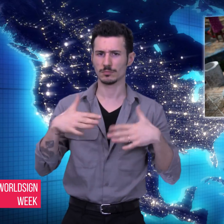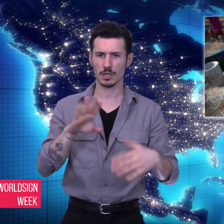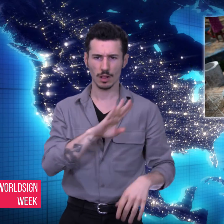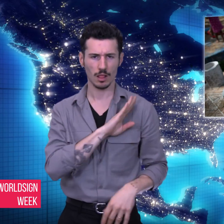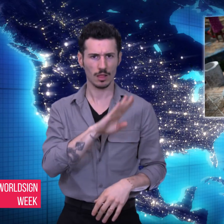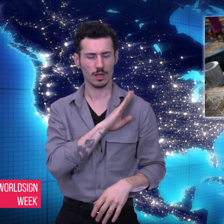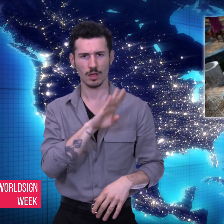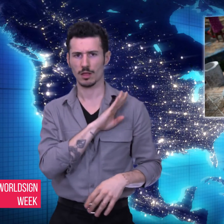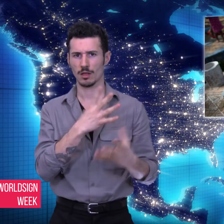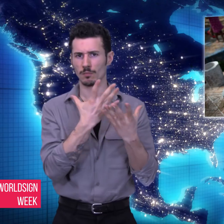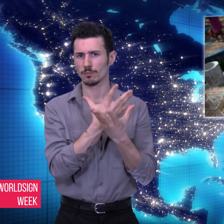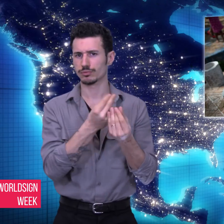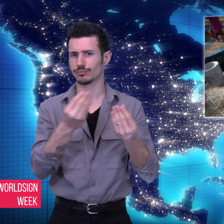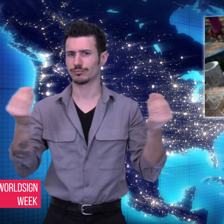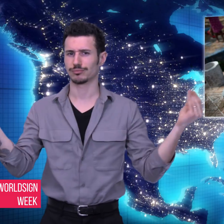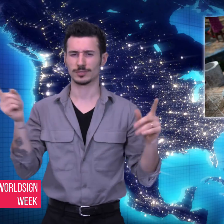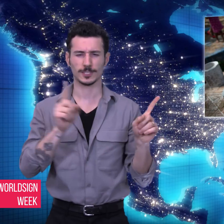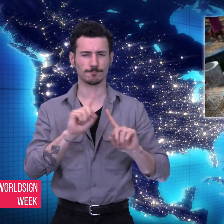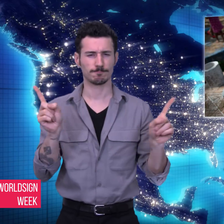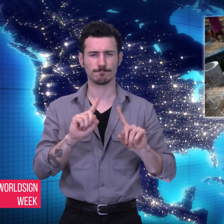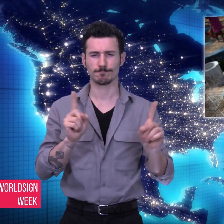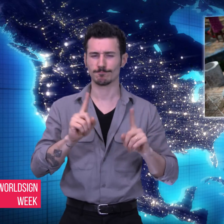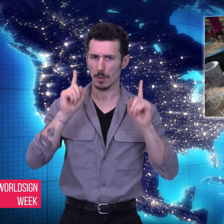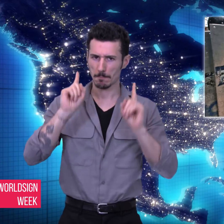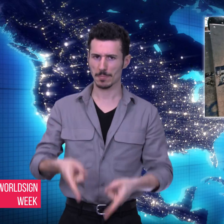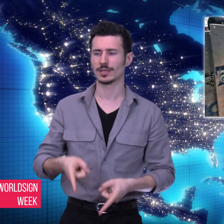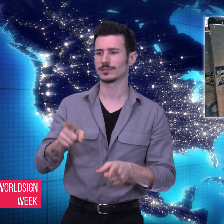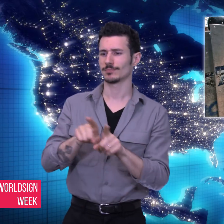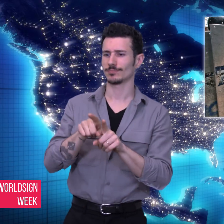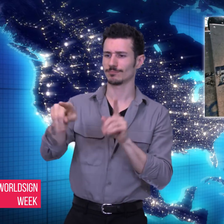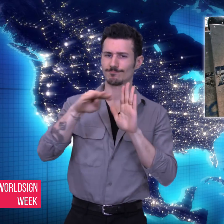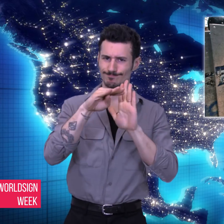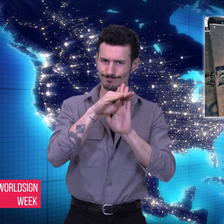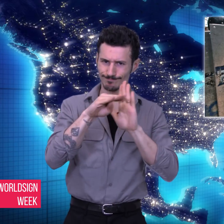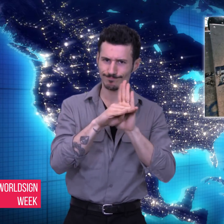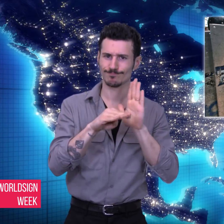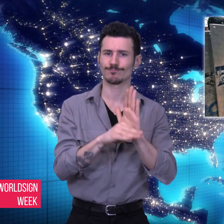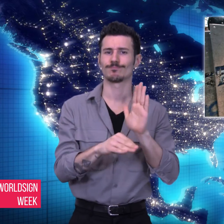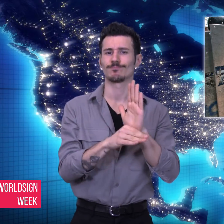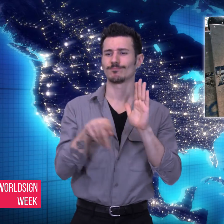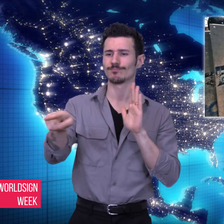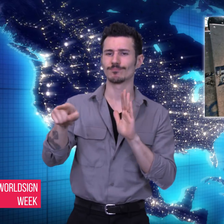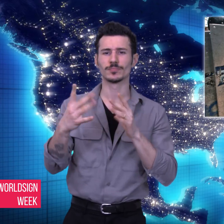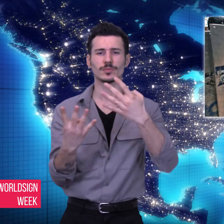The United Nations issued a statement, expressing its